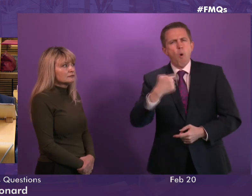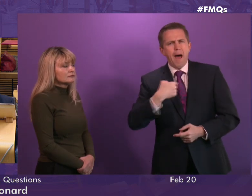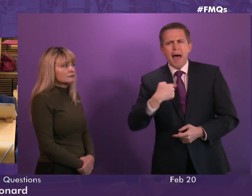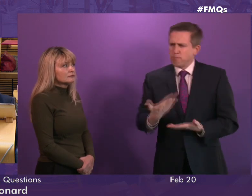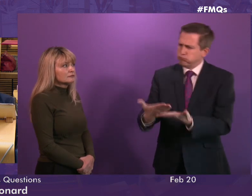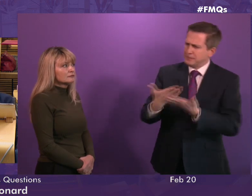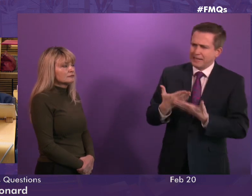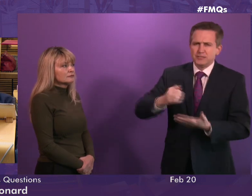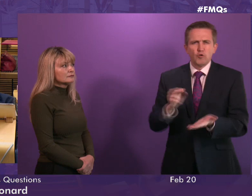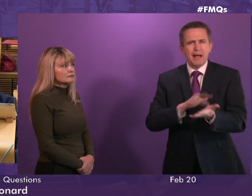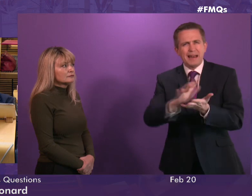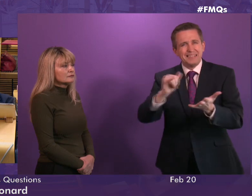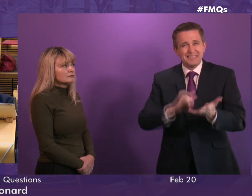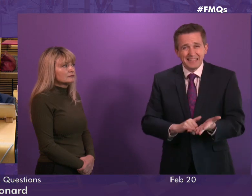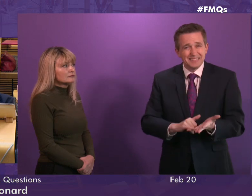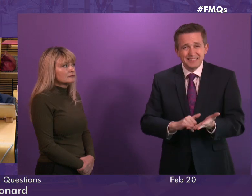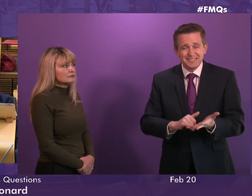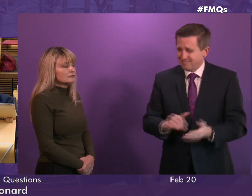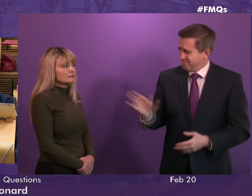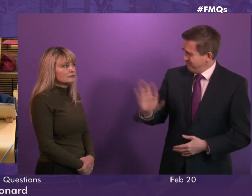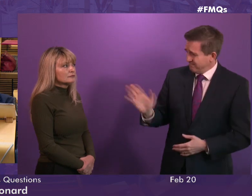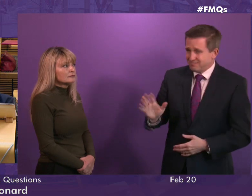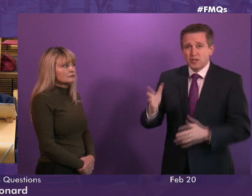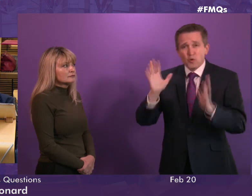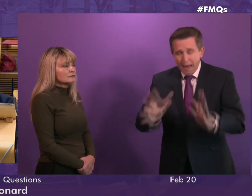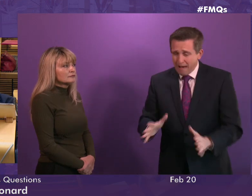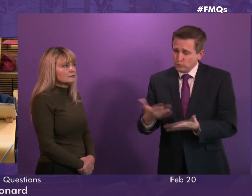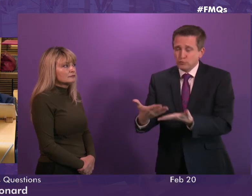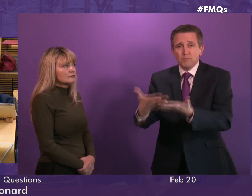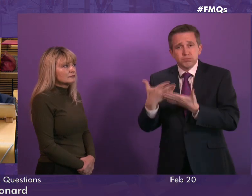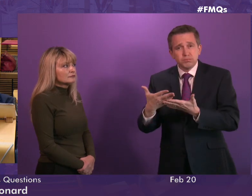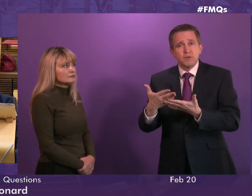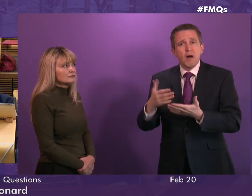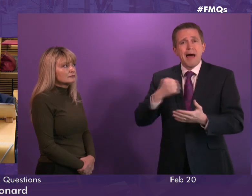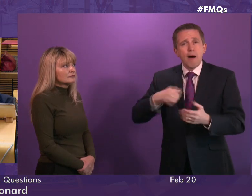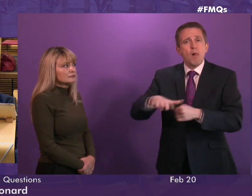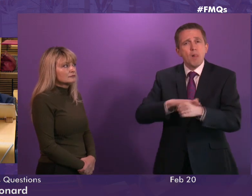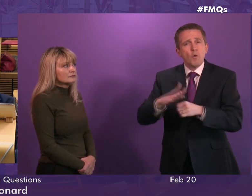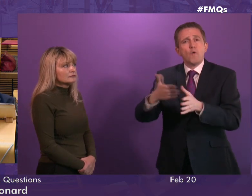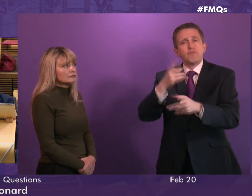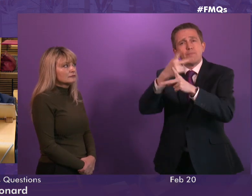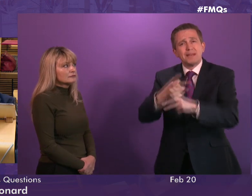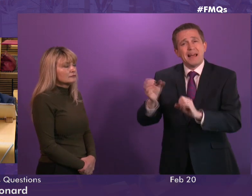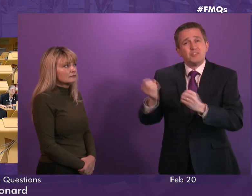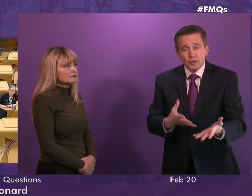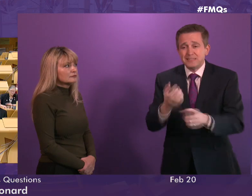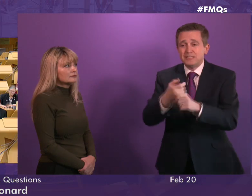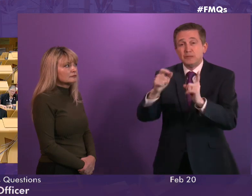NHS if she is not protecting Scotland’s local primary care services?